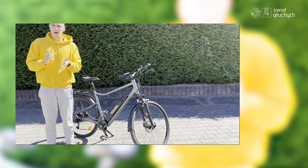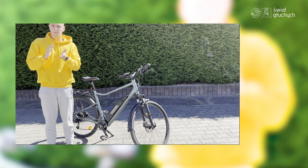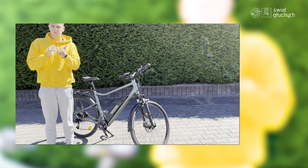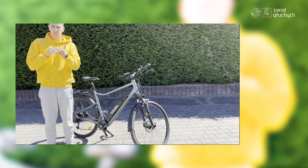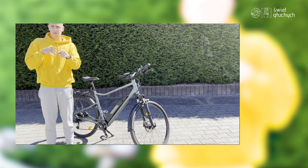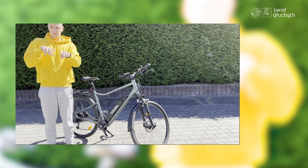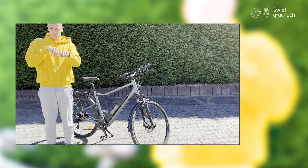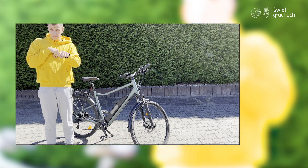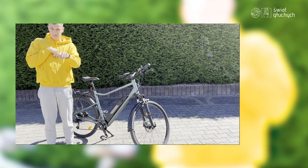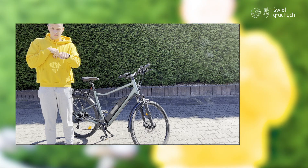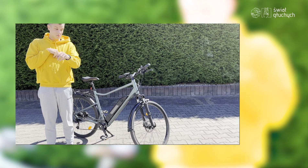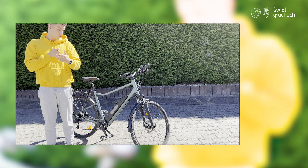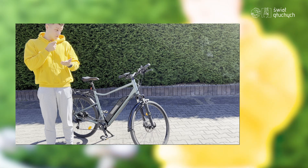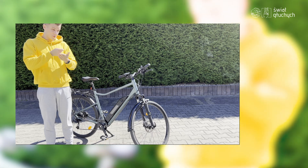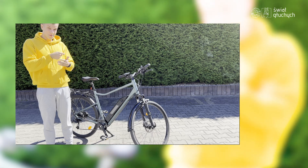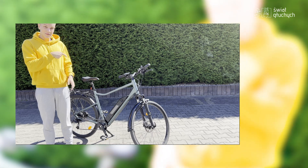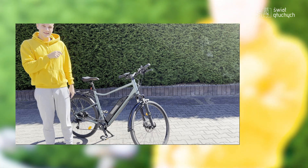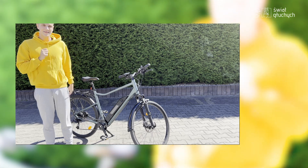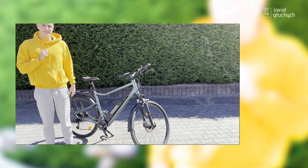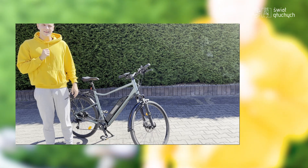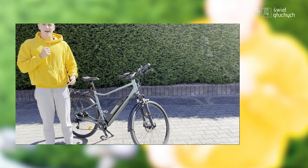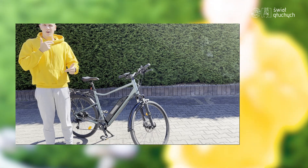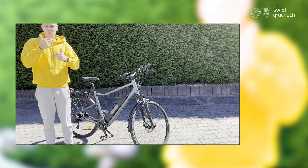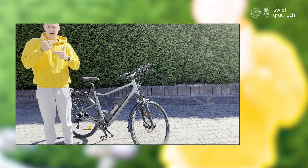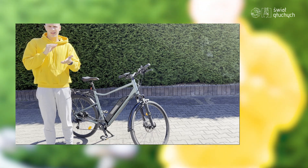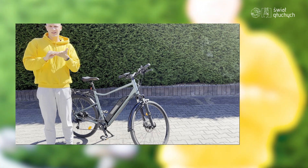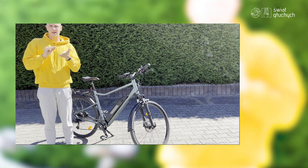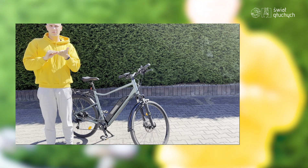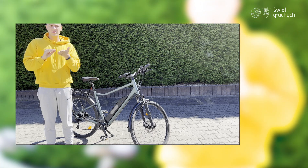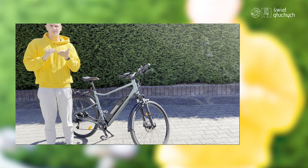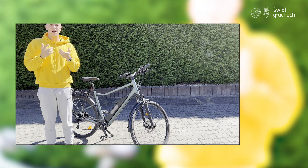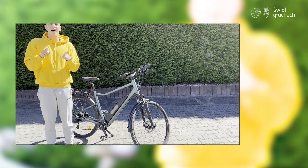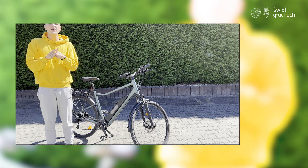Would you purchase one if you could? Write in the comments!